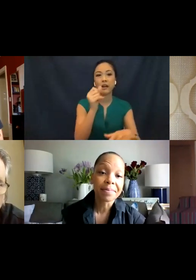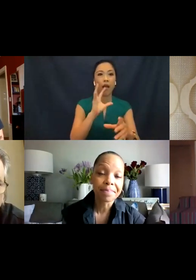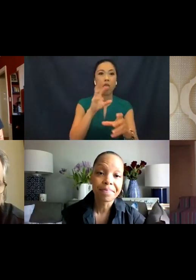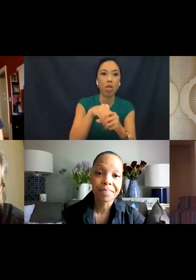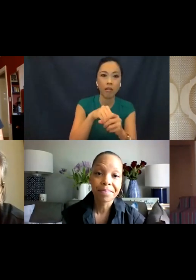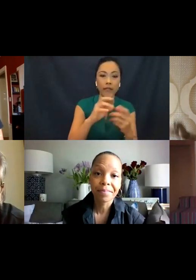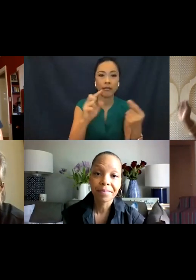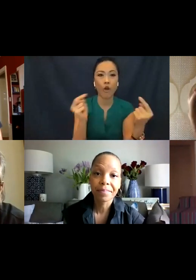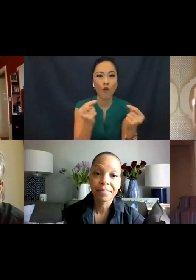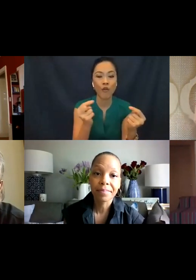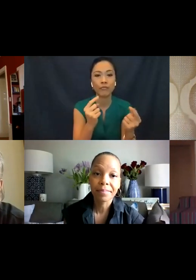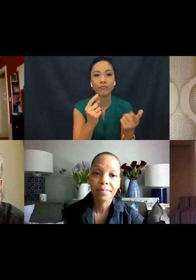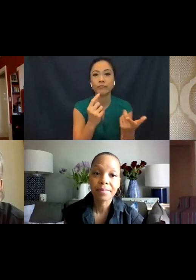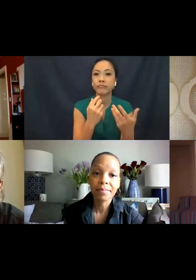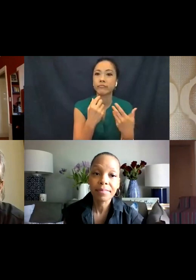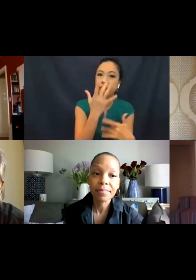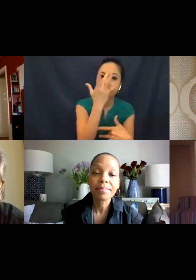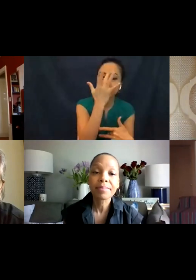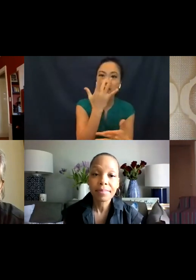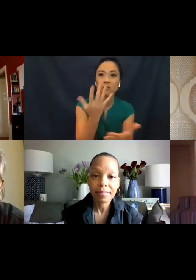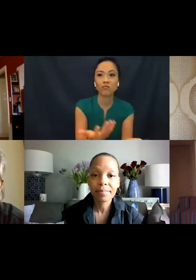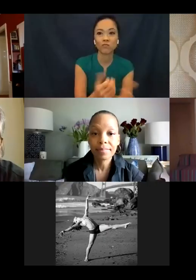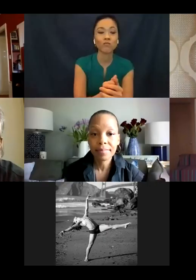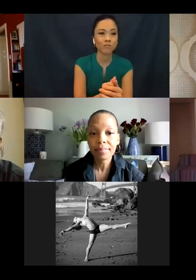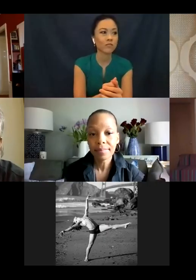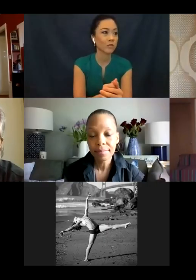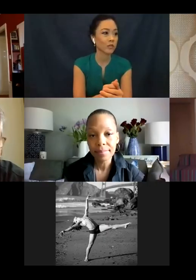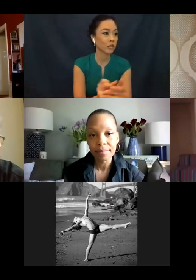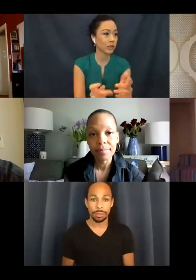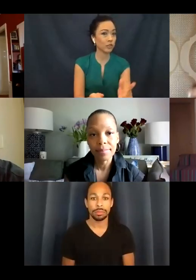18:04:38 >> CANDACE THOMPSON-ZACHERY: Thank you for that. That is quite a story to have